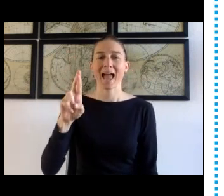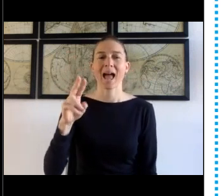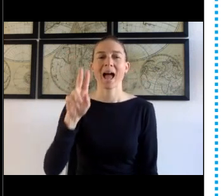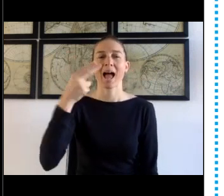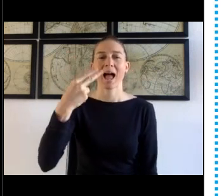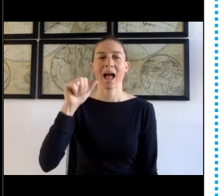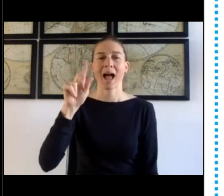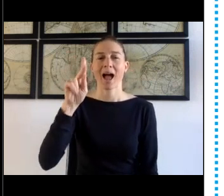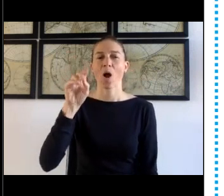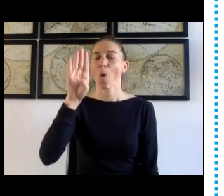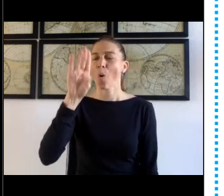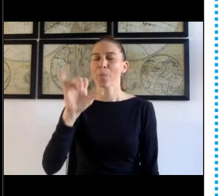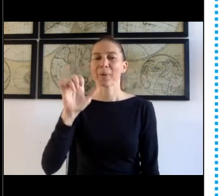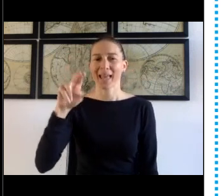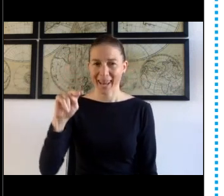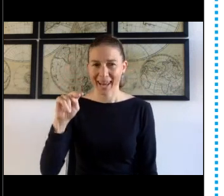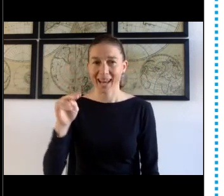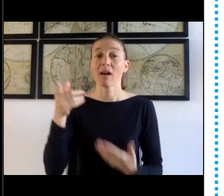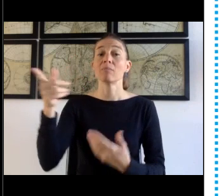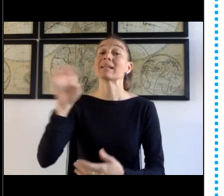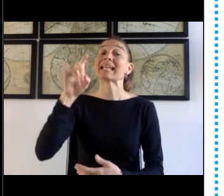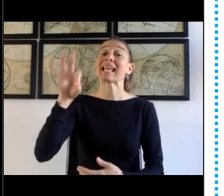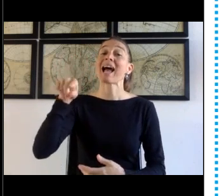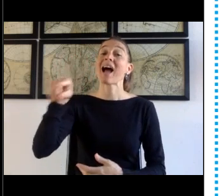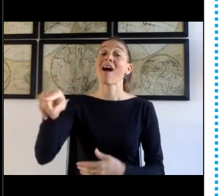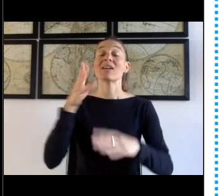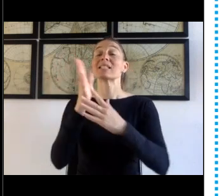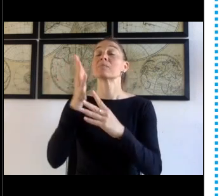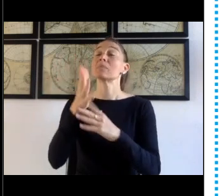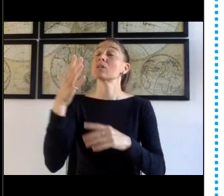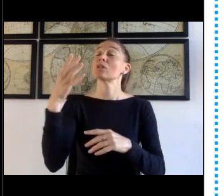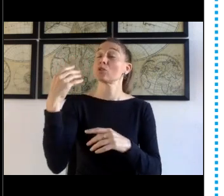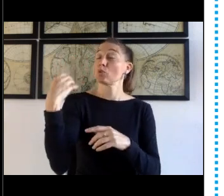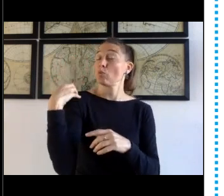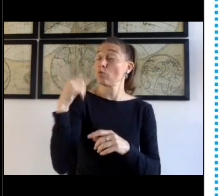He'll give an overview on what the EU is doing on Passenger' Rights